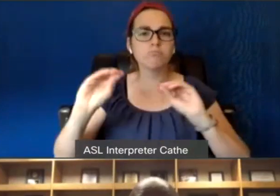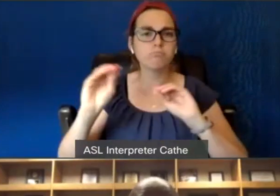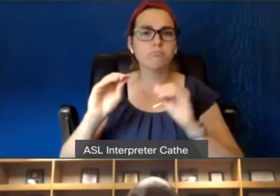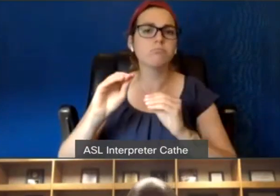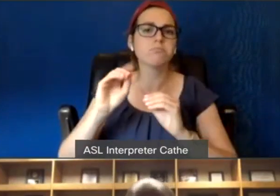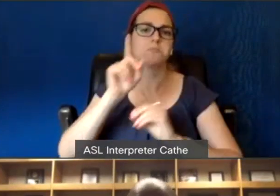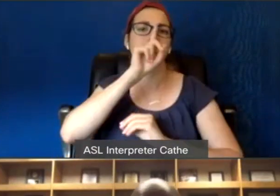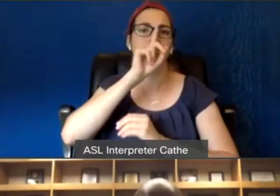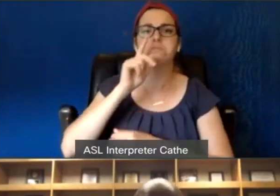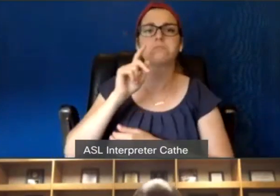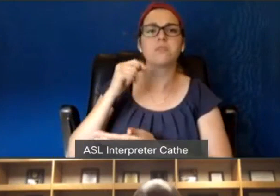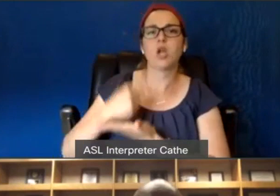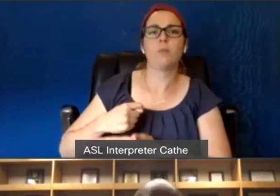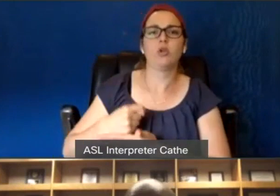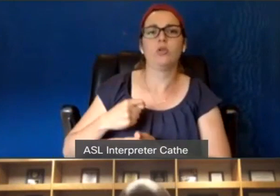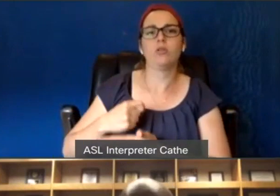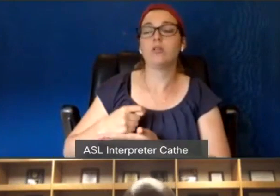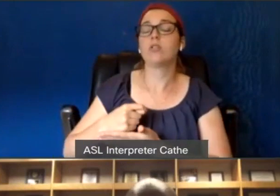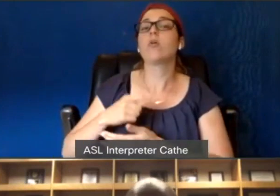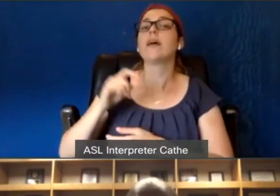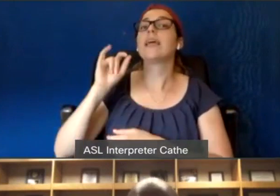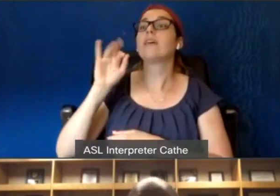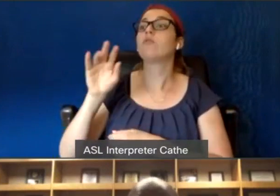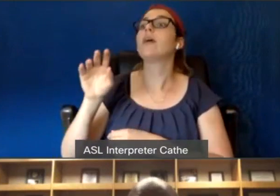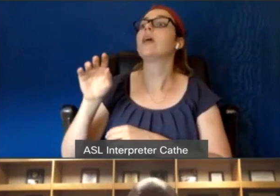So we're not gonna hold it against them, they're not gonna go to jail the next morning,